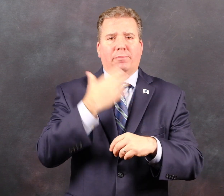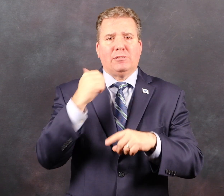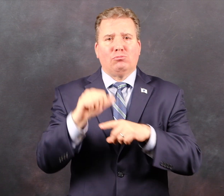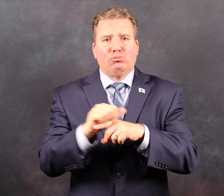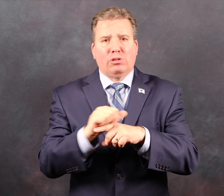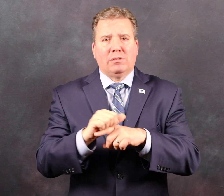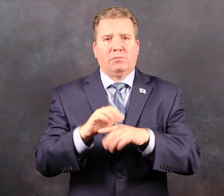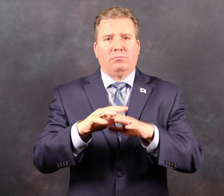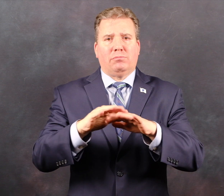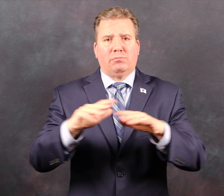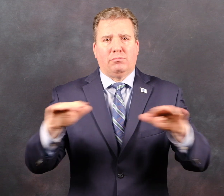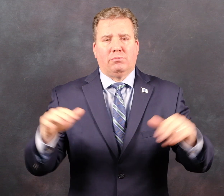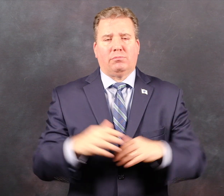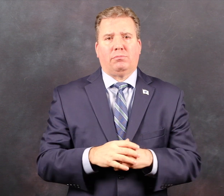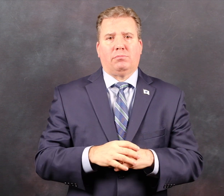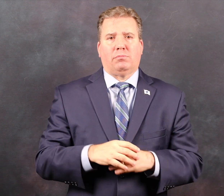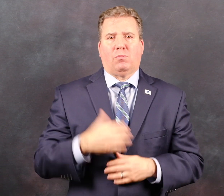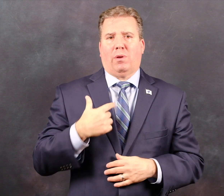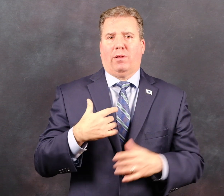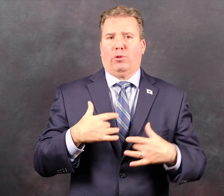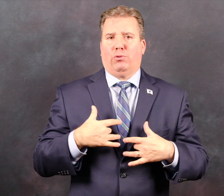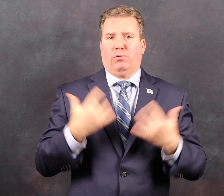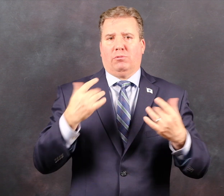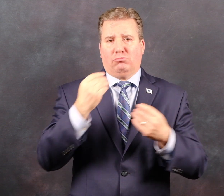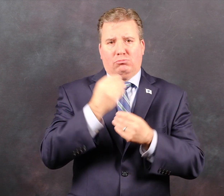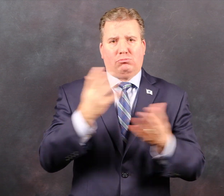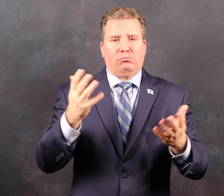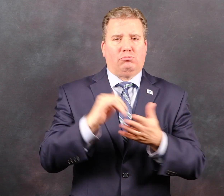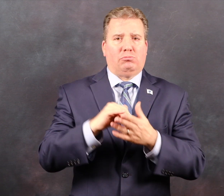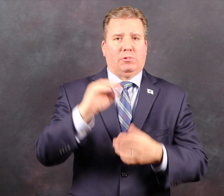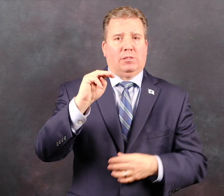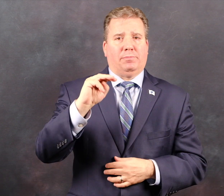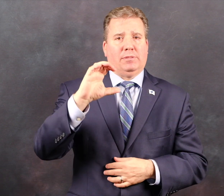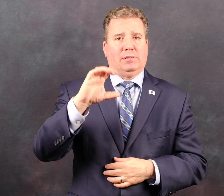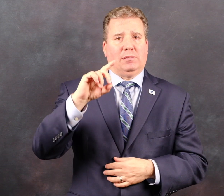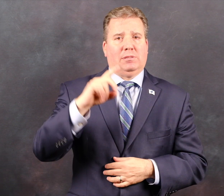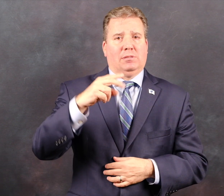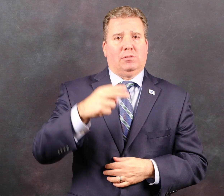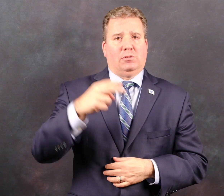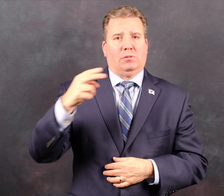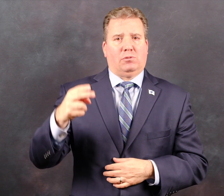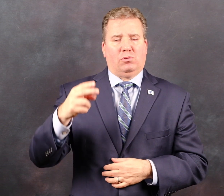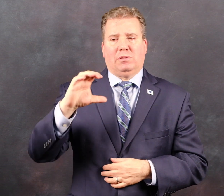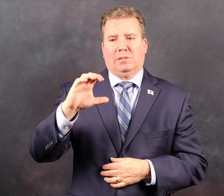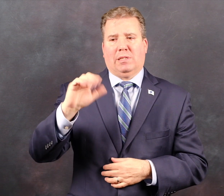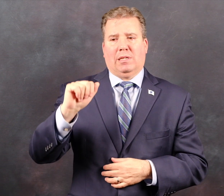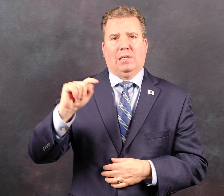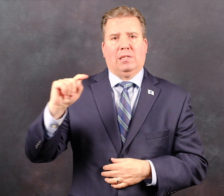We are delighted to let you know that Jonathan O’Dell and Zoe RajBhandary of our Communication